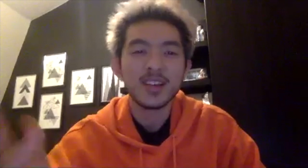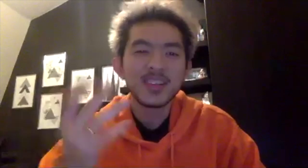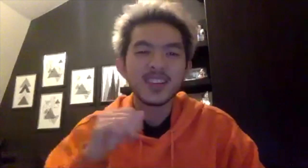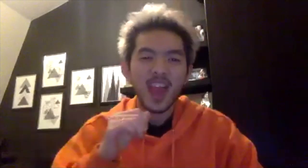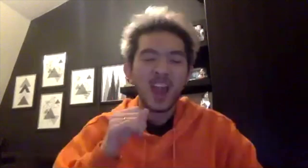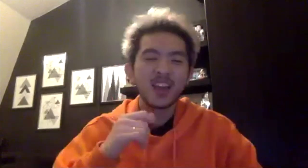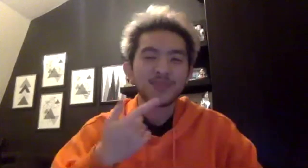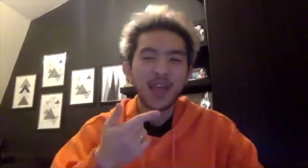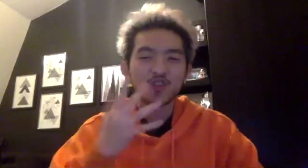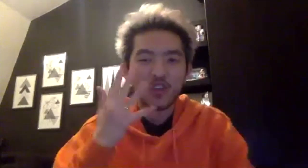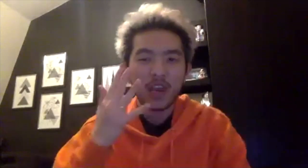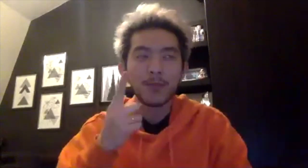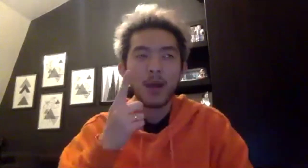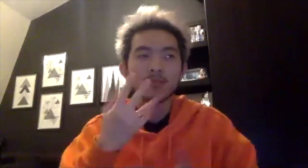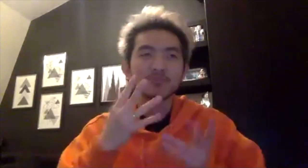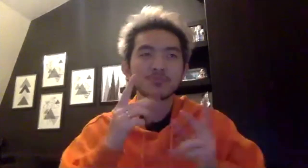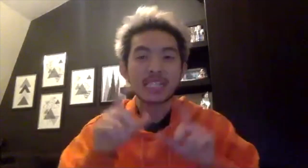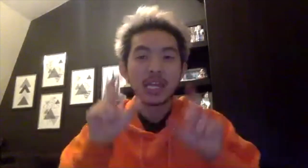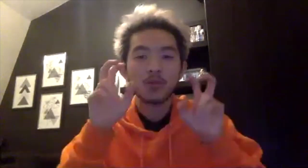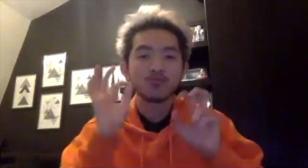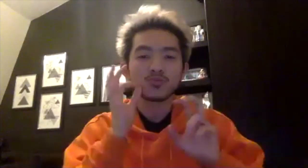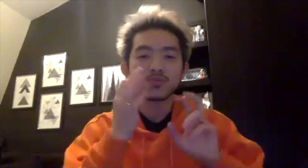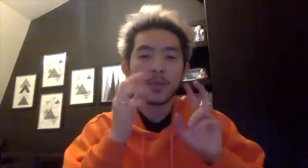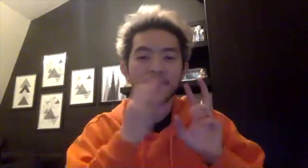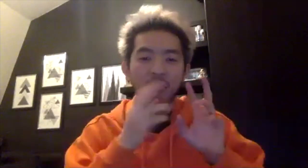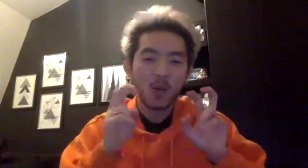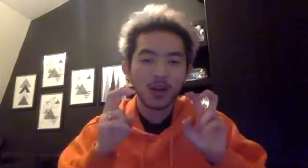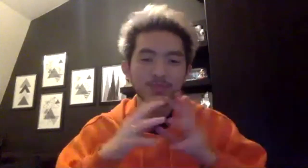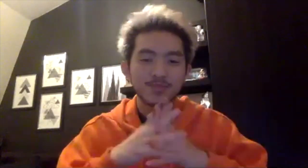B: Yeah it's a tree but still a flower though